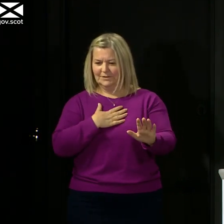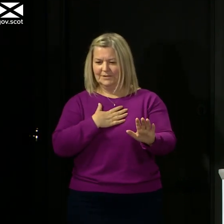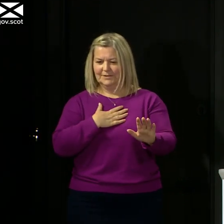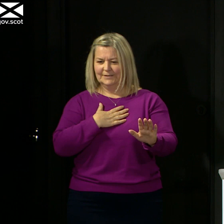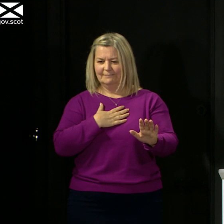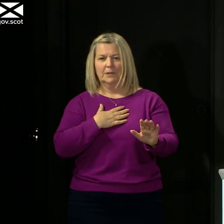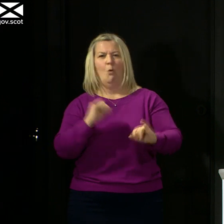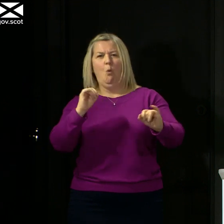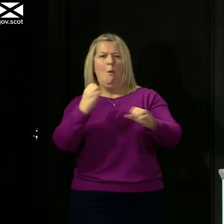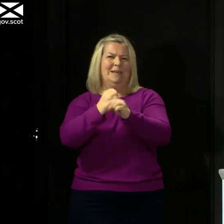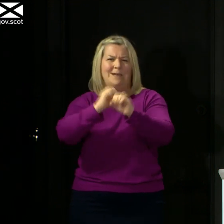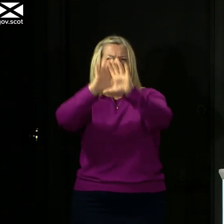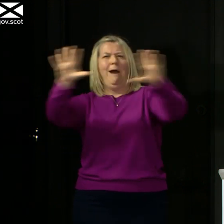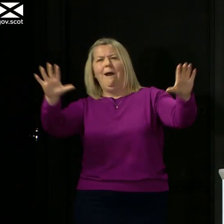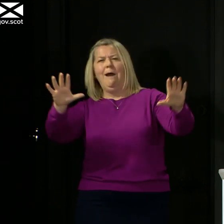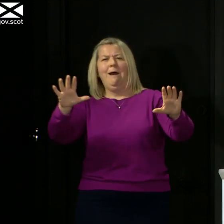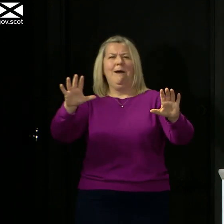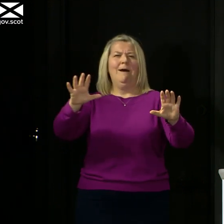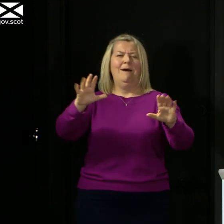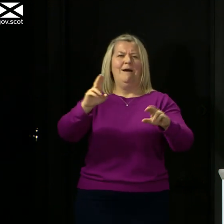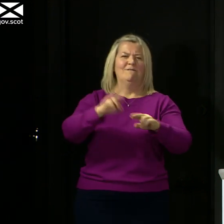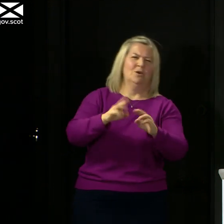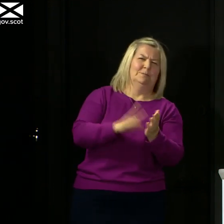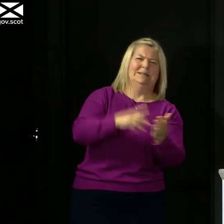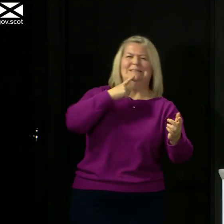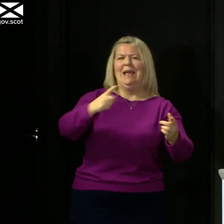but dramatic headlines that actually don't actually help in the tackling of this virus.